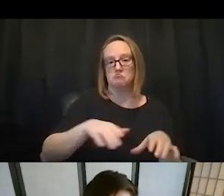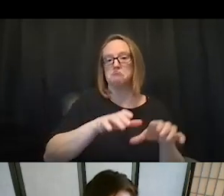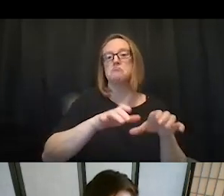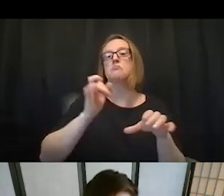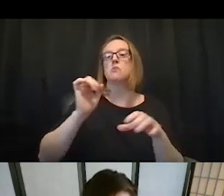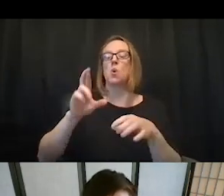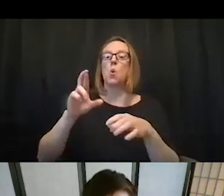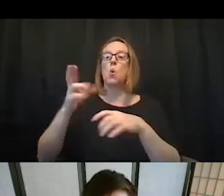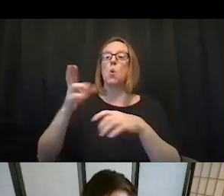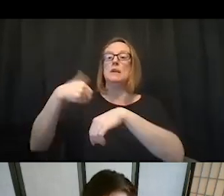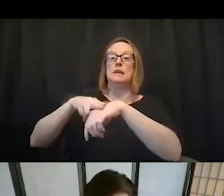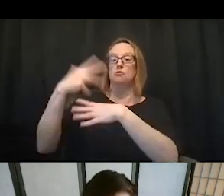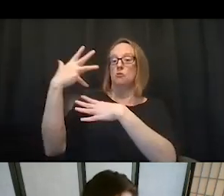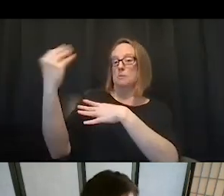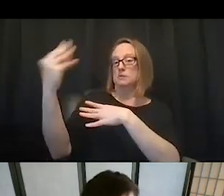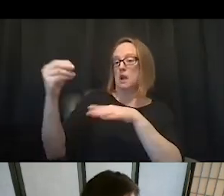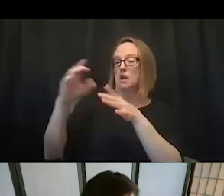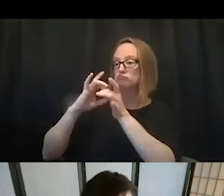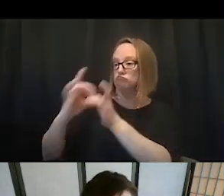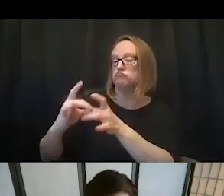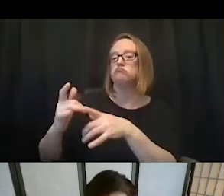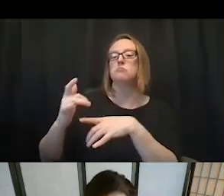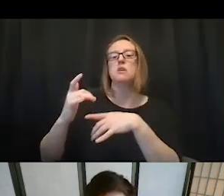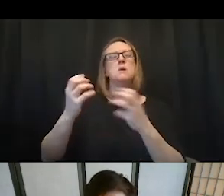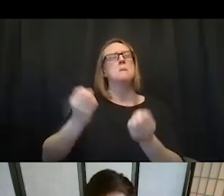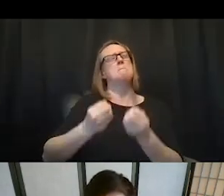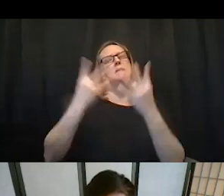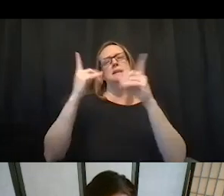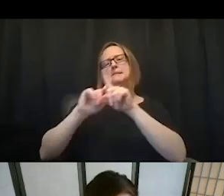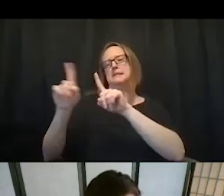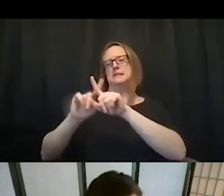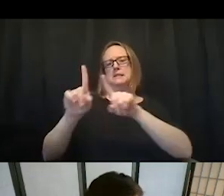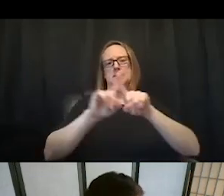um so yeah lots of ways to ride the waves of emotional experience.